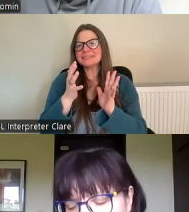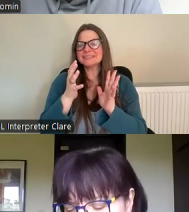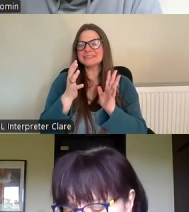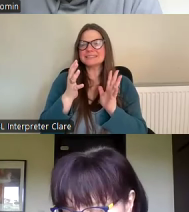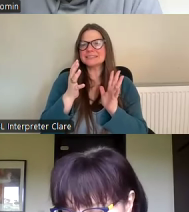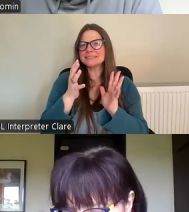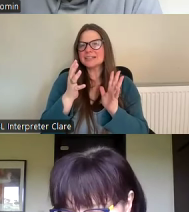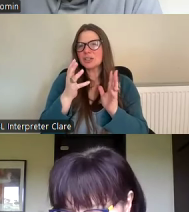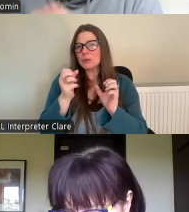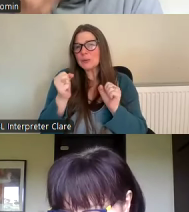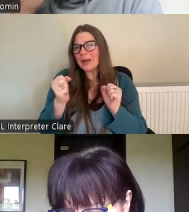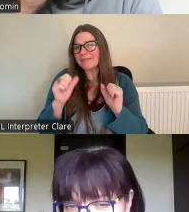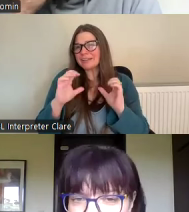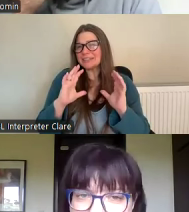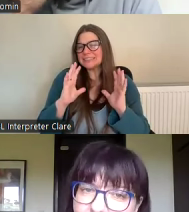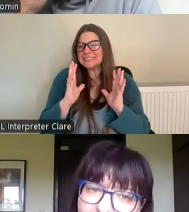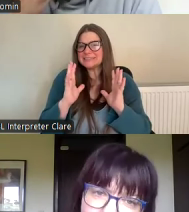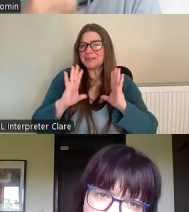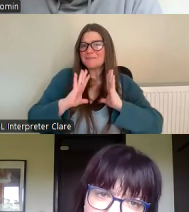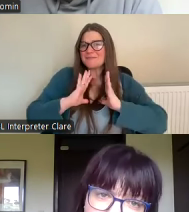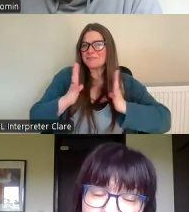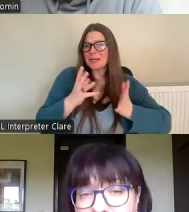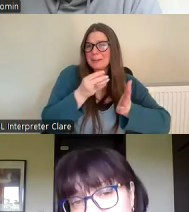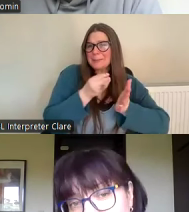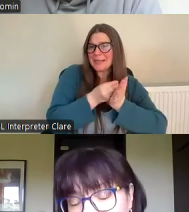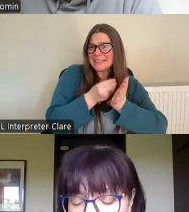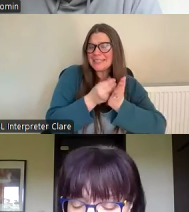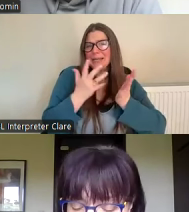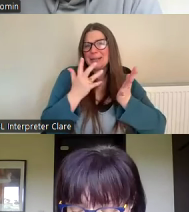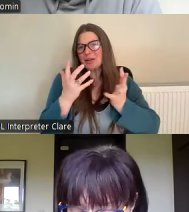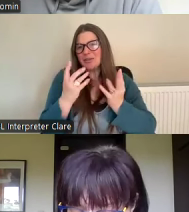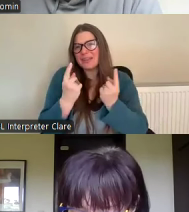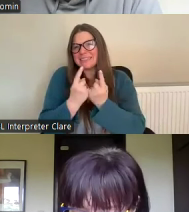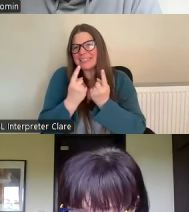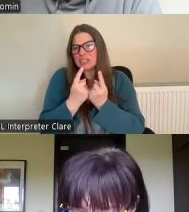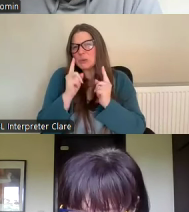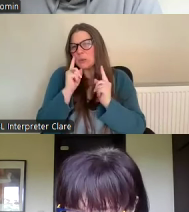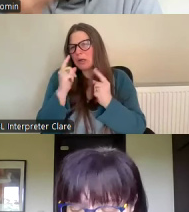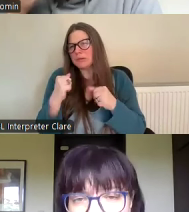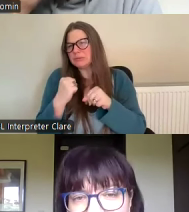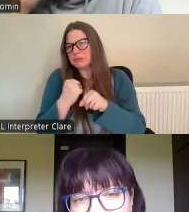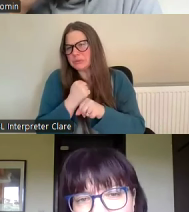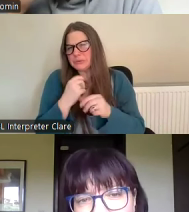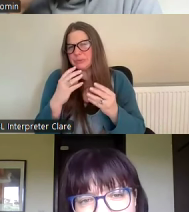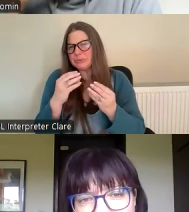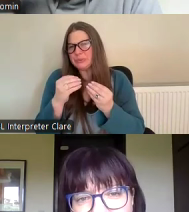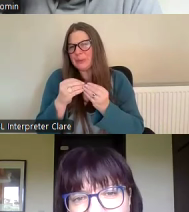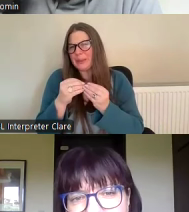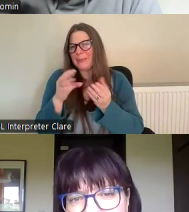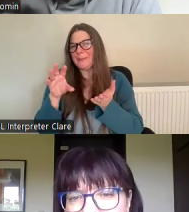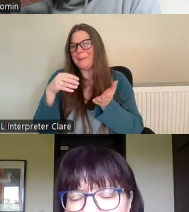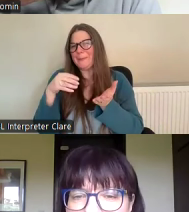You get free money, but there's stuff that you can do with paid ads. Different strategies required.